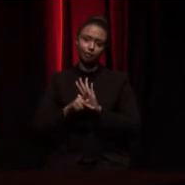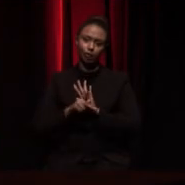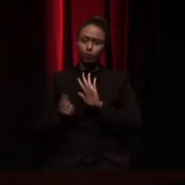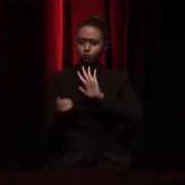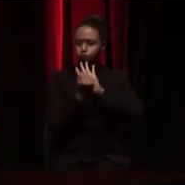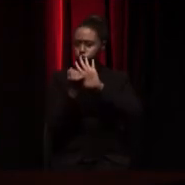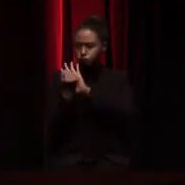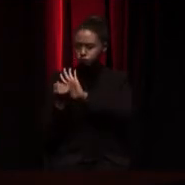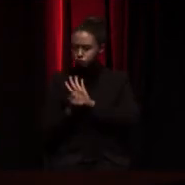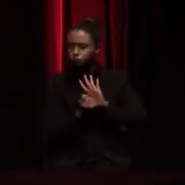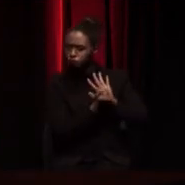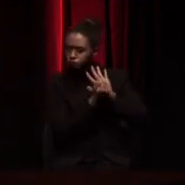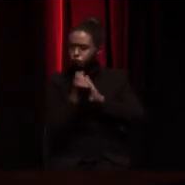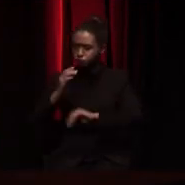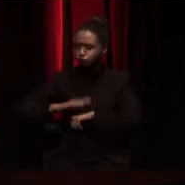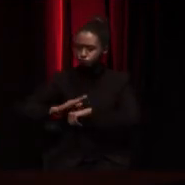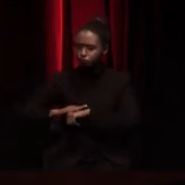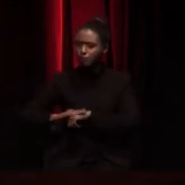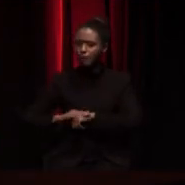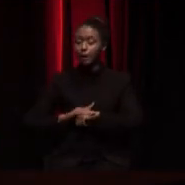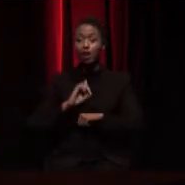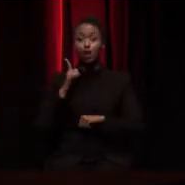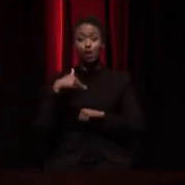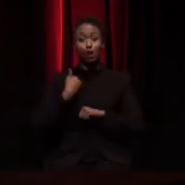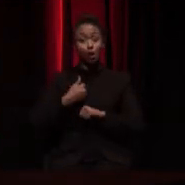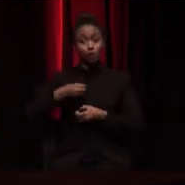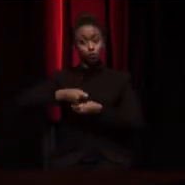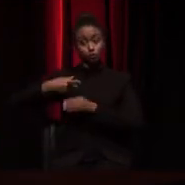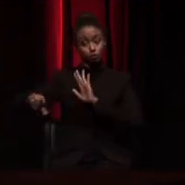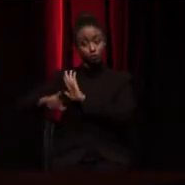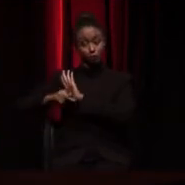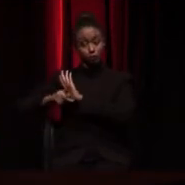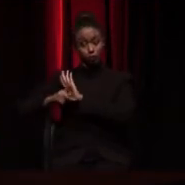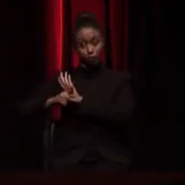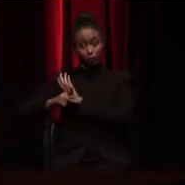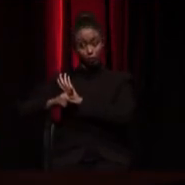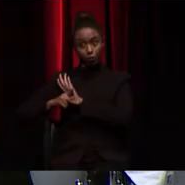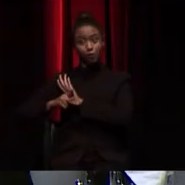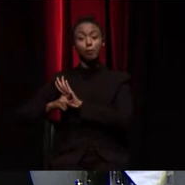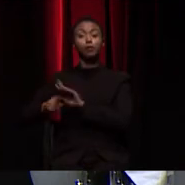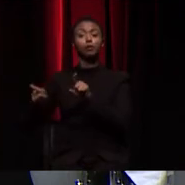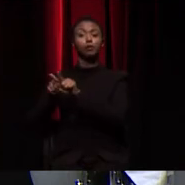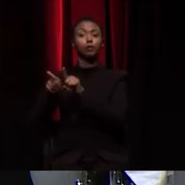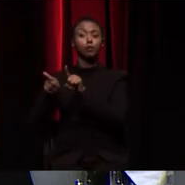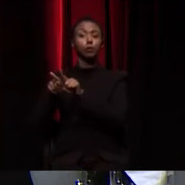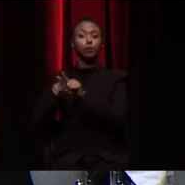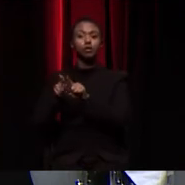We have our own content and also the content we produce for brands.